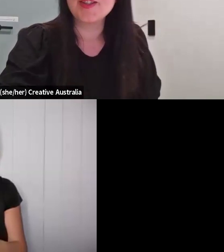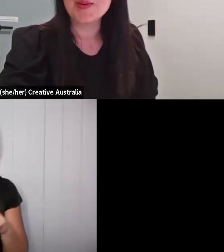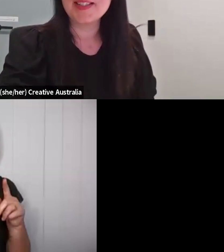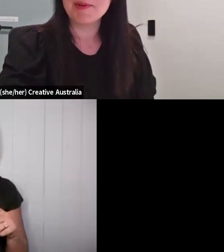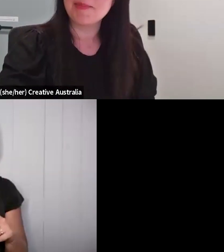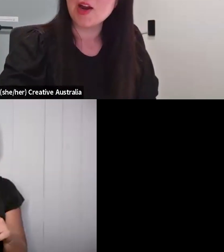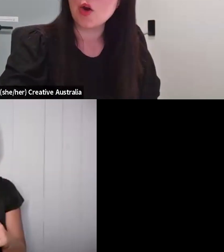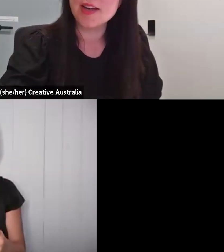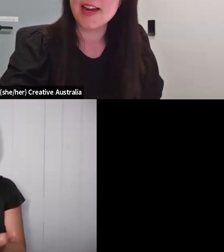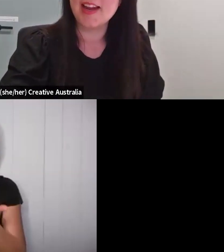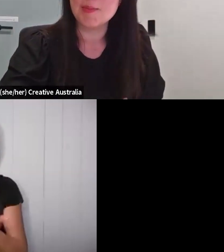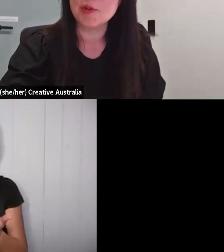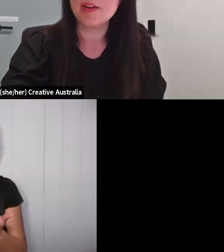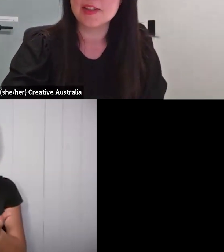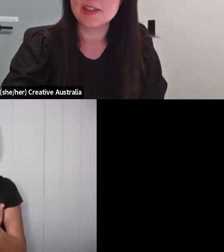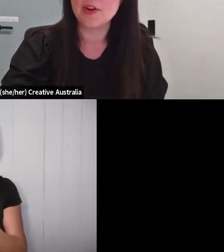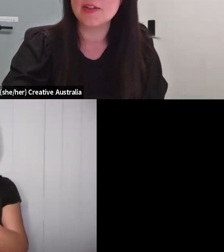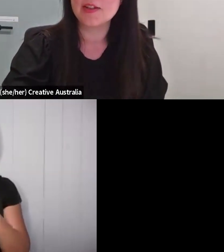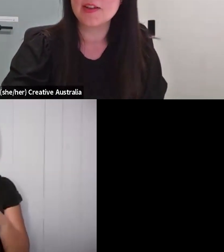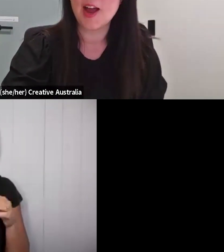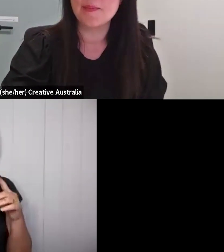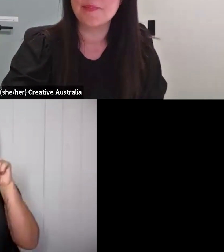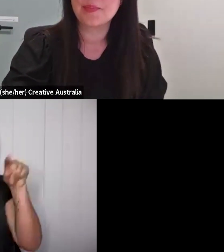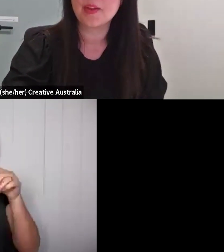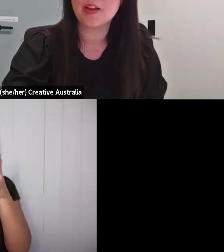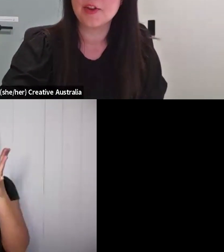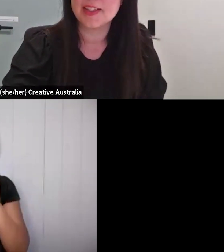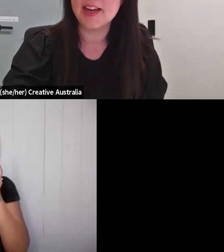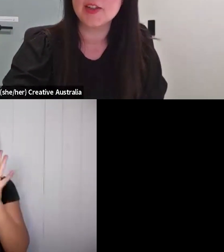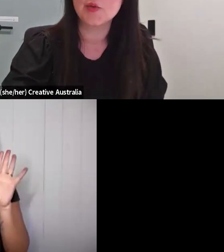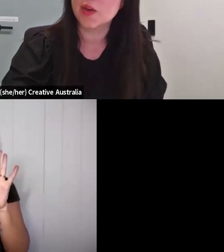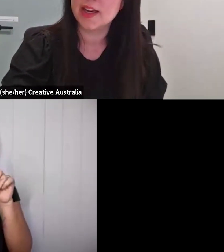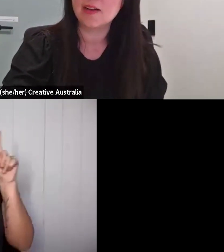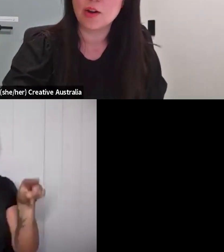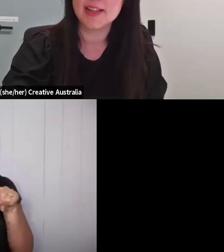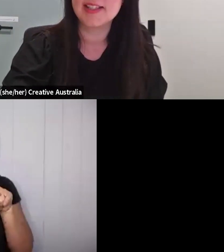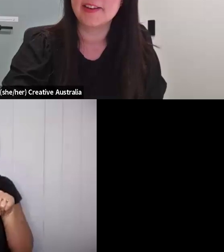Niwa's statement about not needing imagery for this first stage. It is really not necessary,